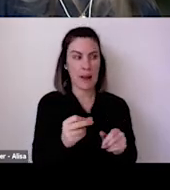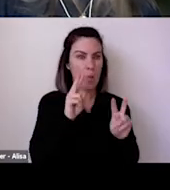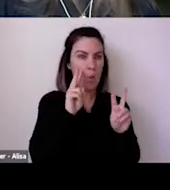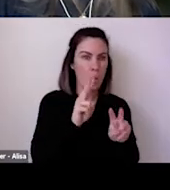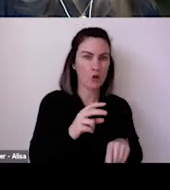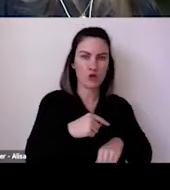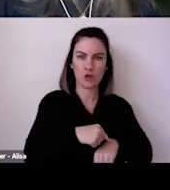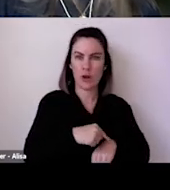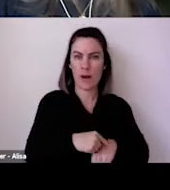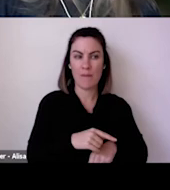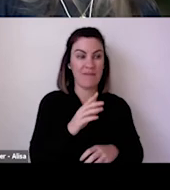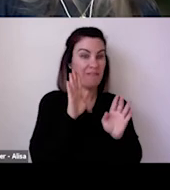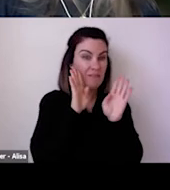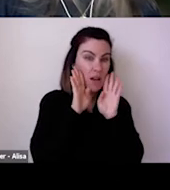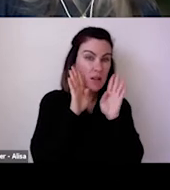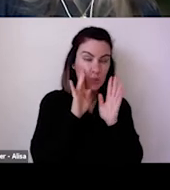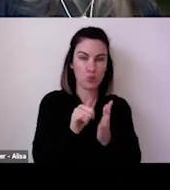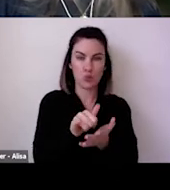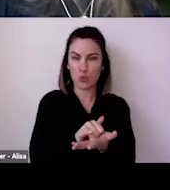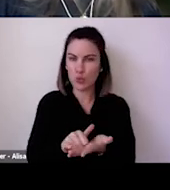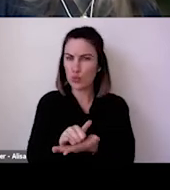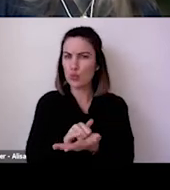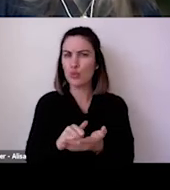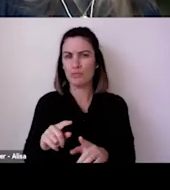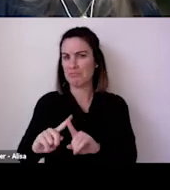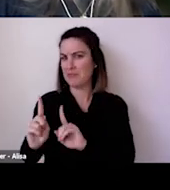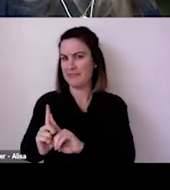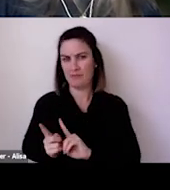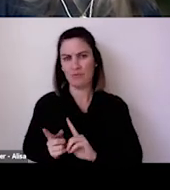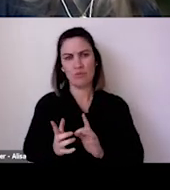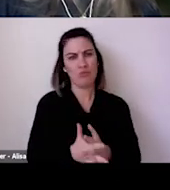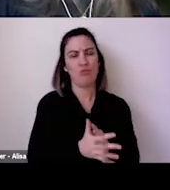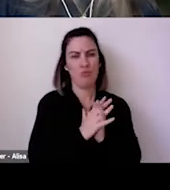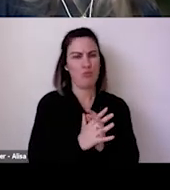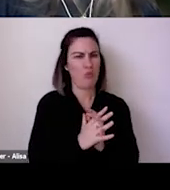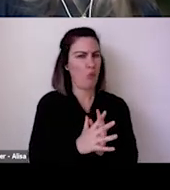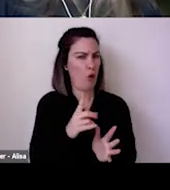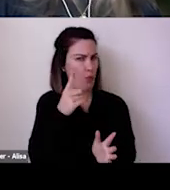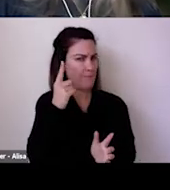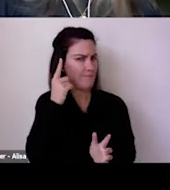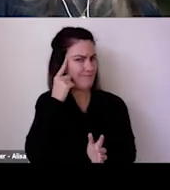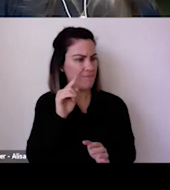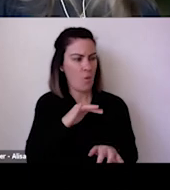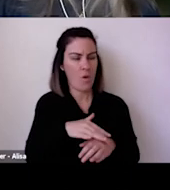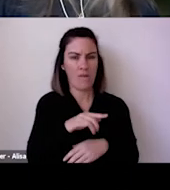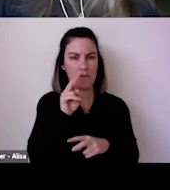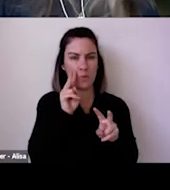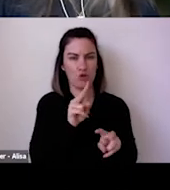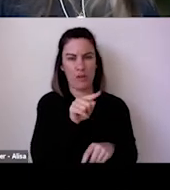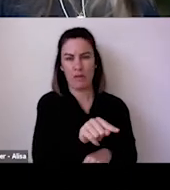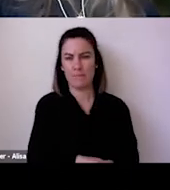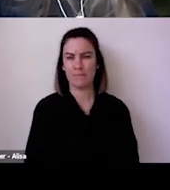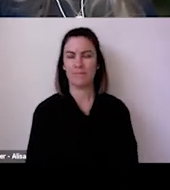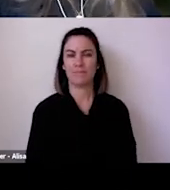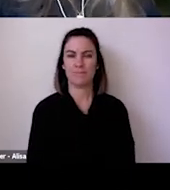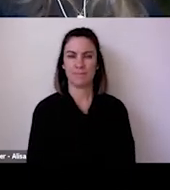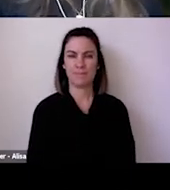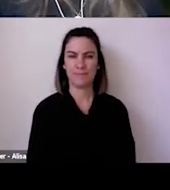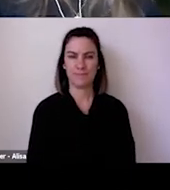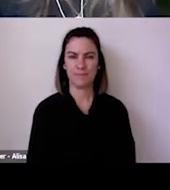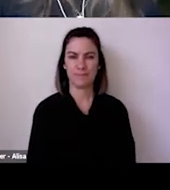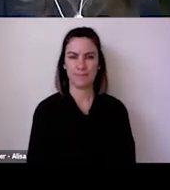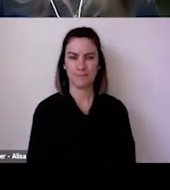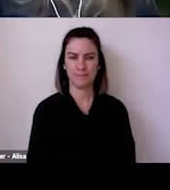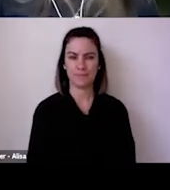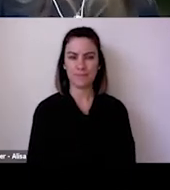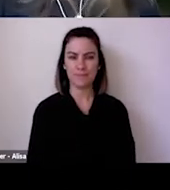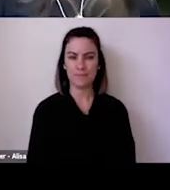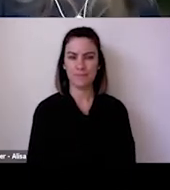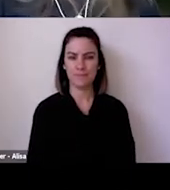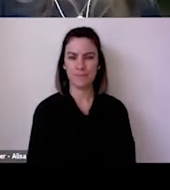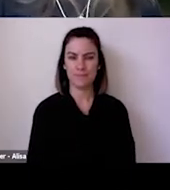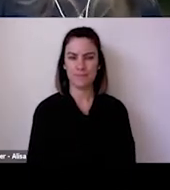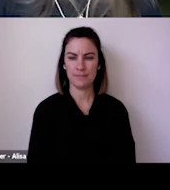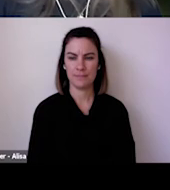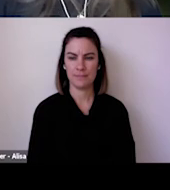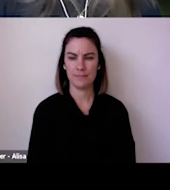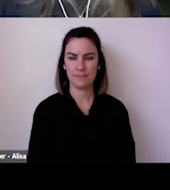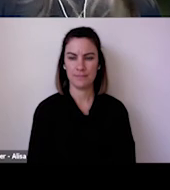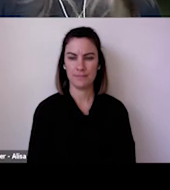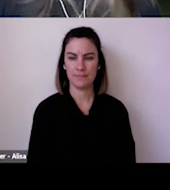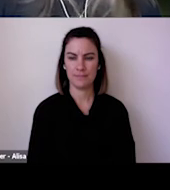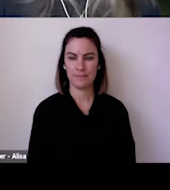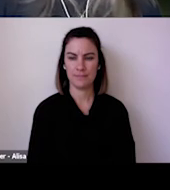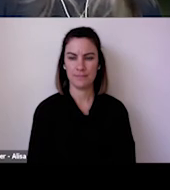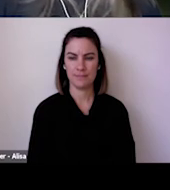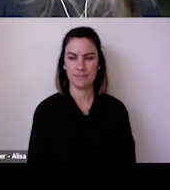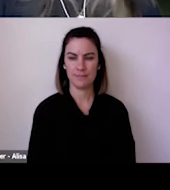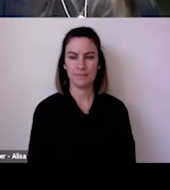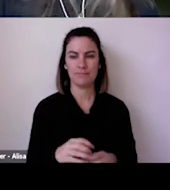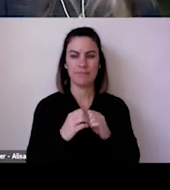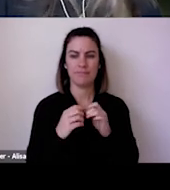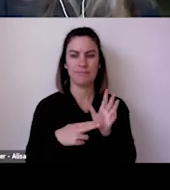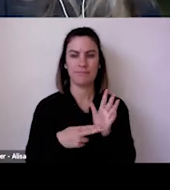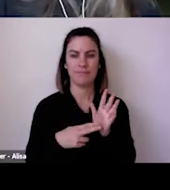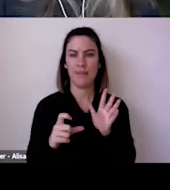trust and letting people know when you don't know what your policies will be is so important.